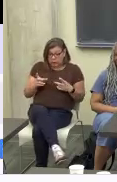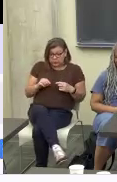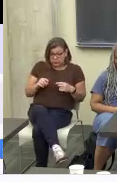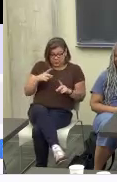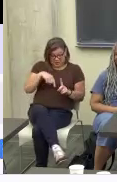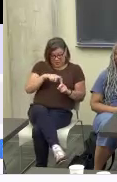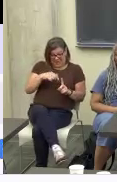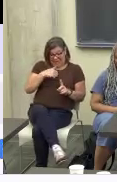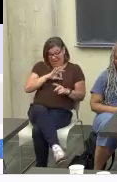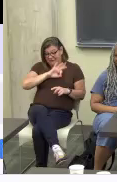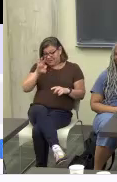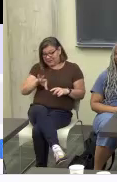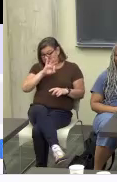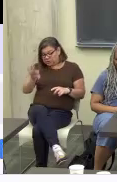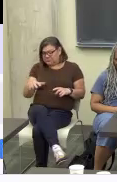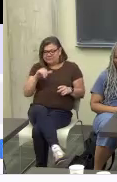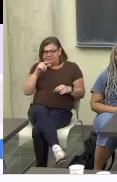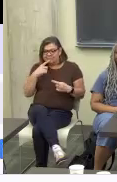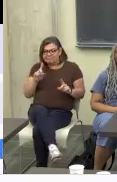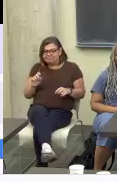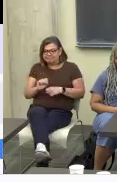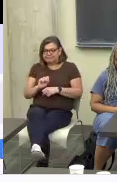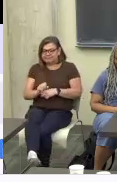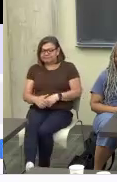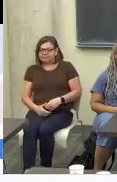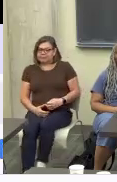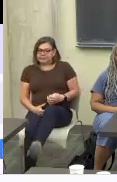And just it's not happening. And so just all the way down to political